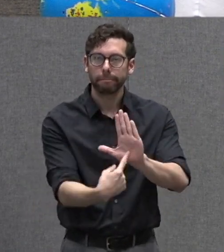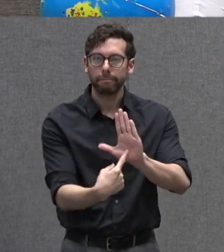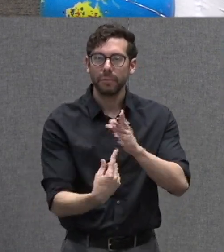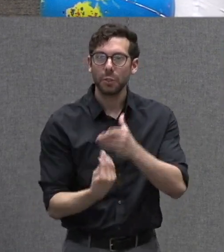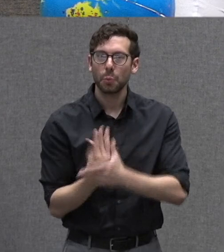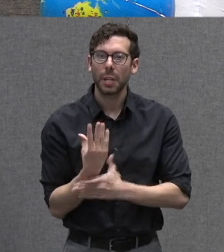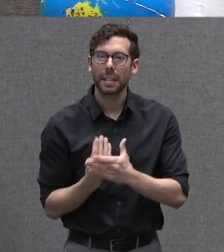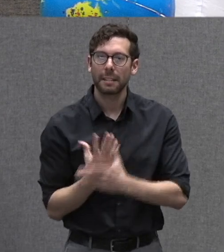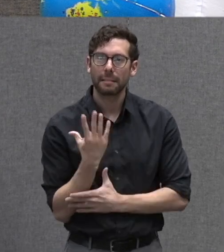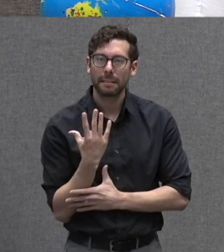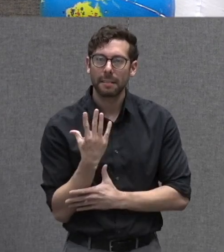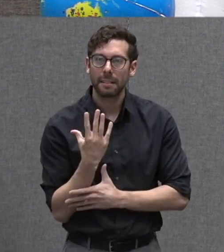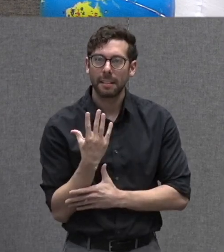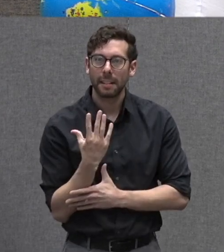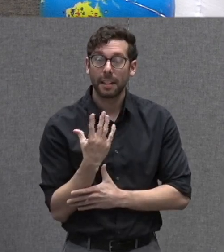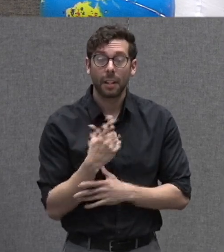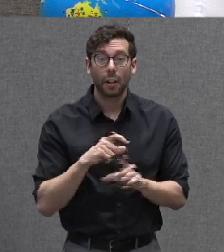It's the word chirping.